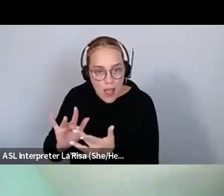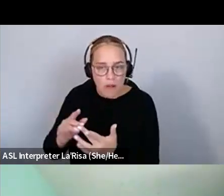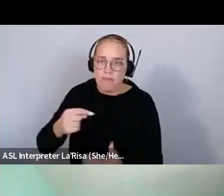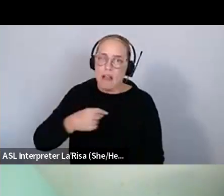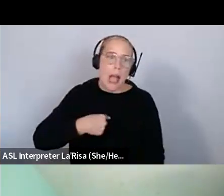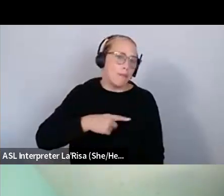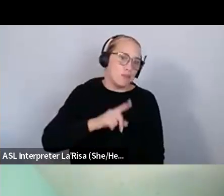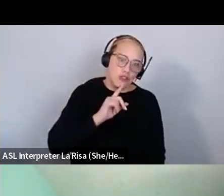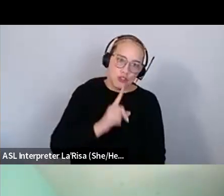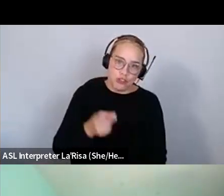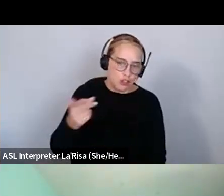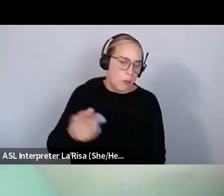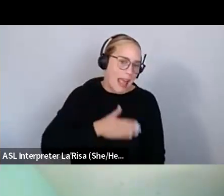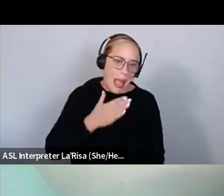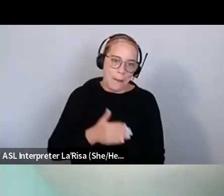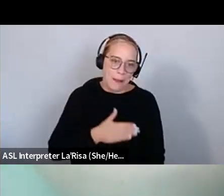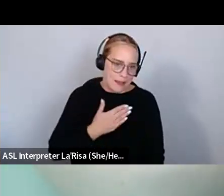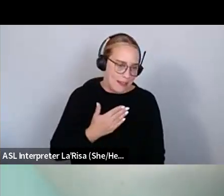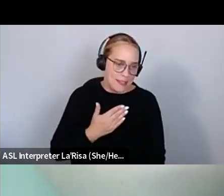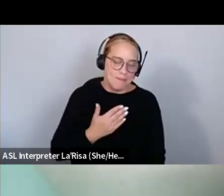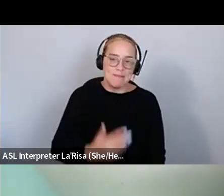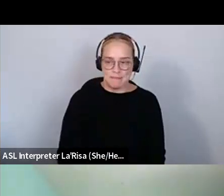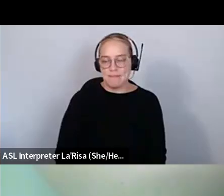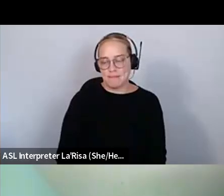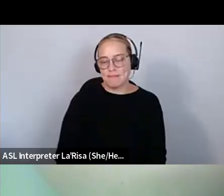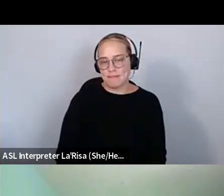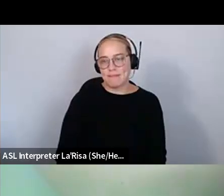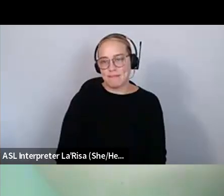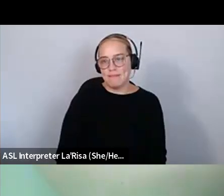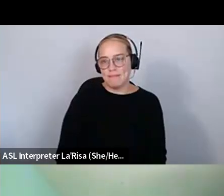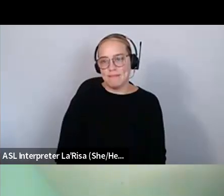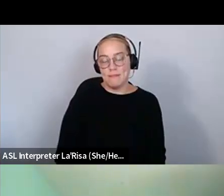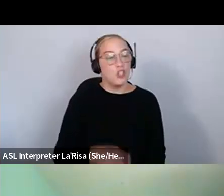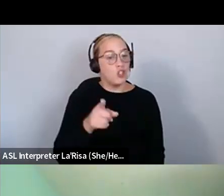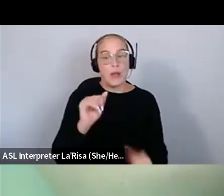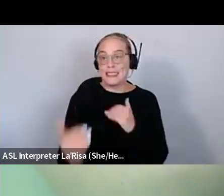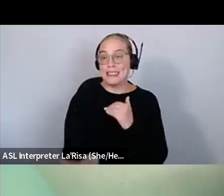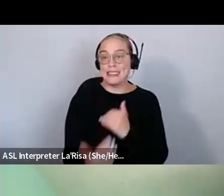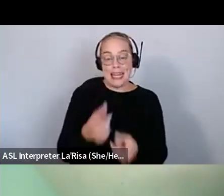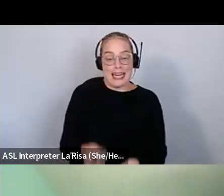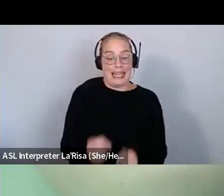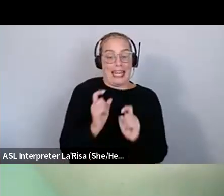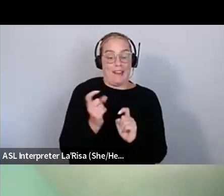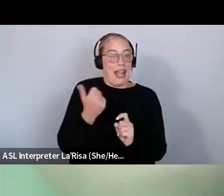questions, comments, concerns or things come up after the fact, and you